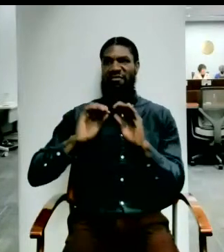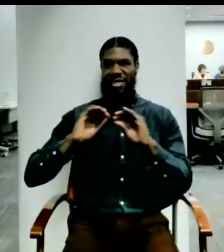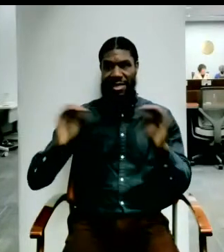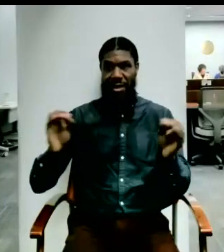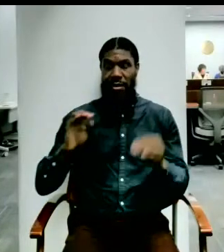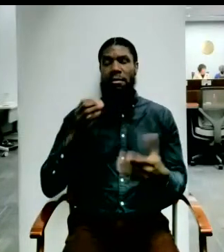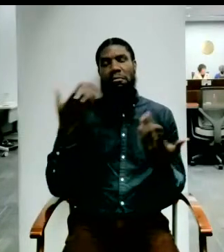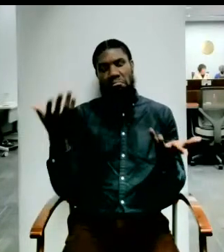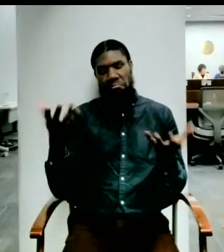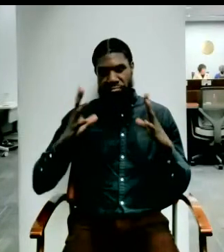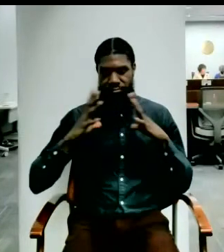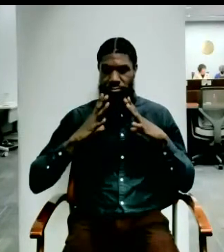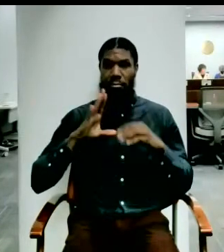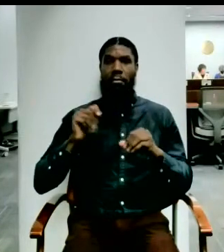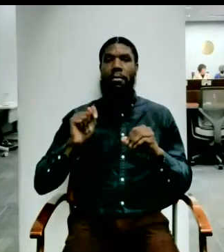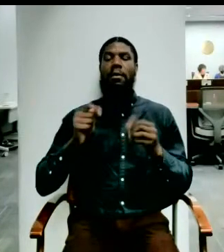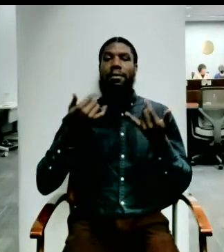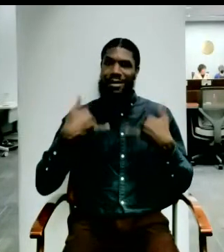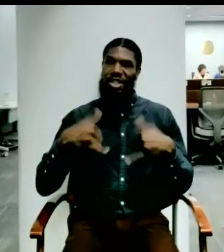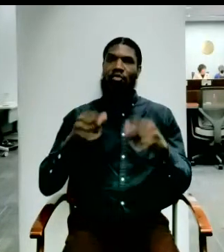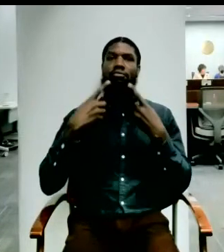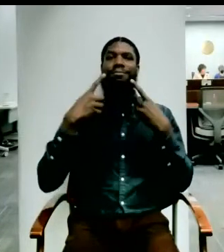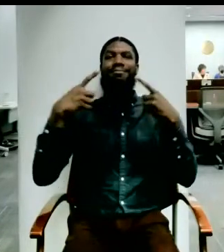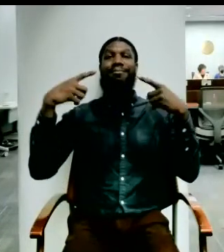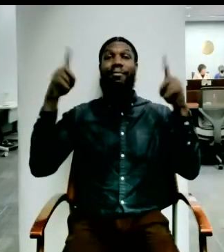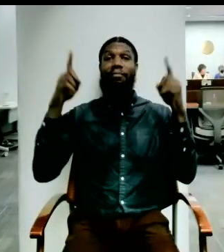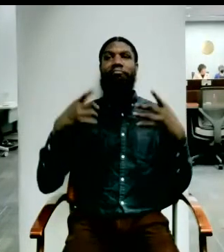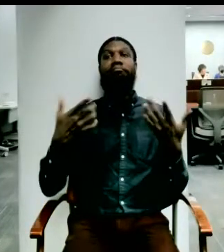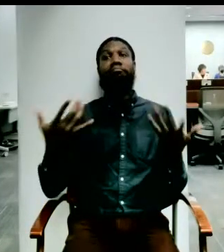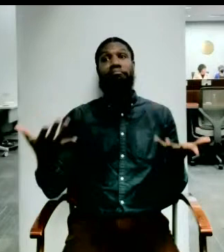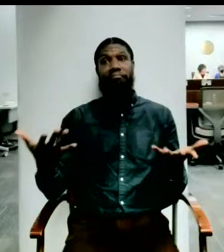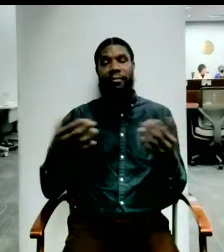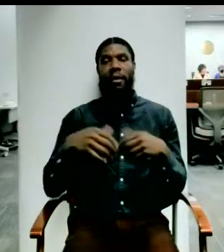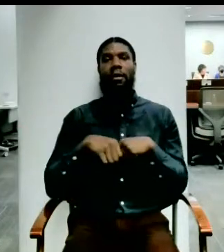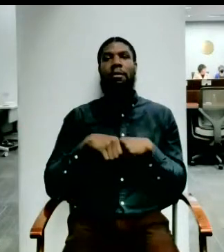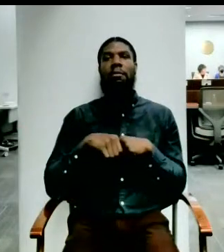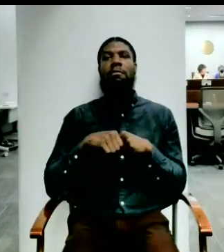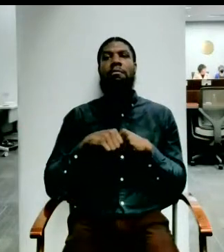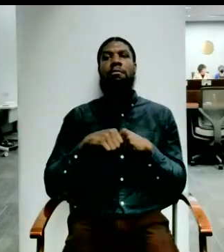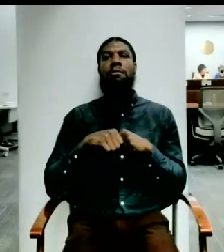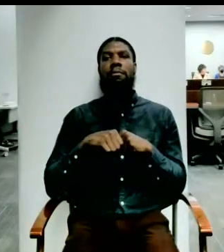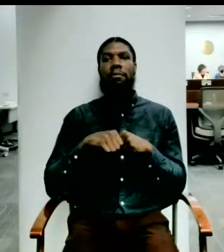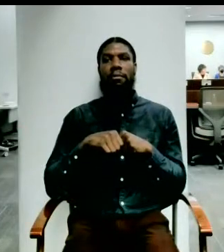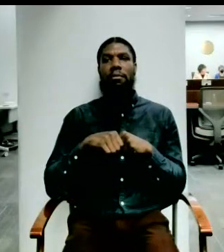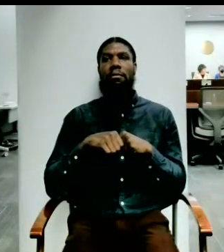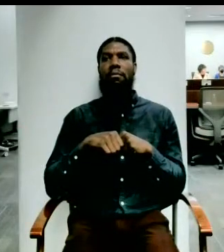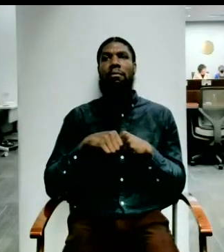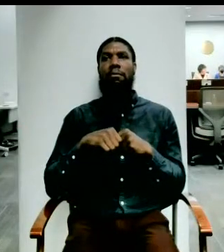Nonetheless we were able to do it, that said never a downside to transparency,